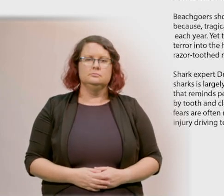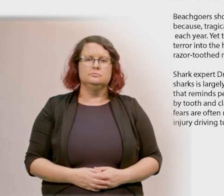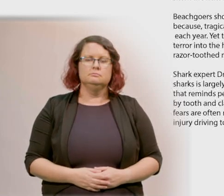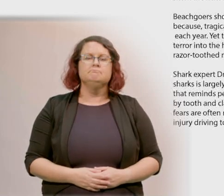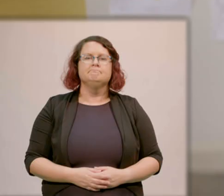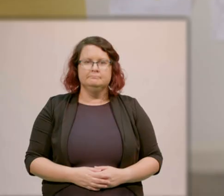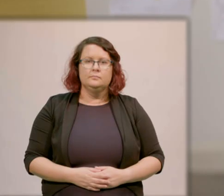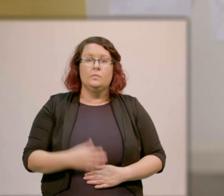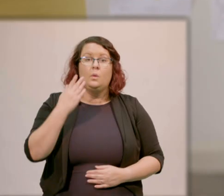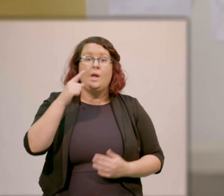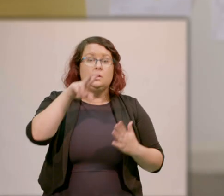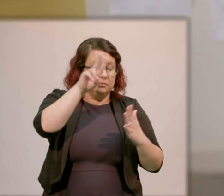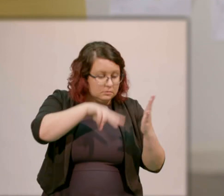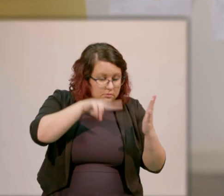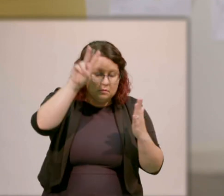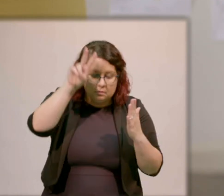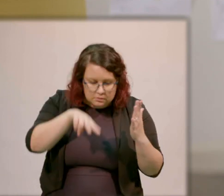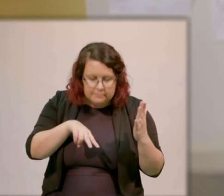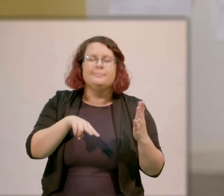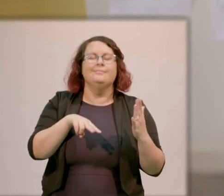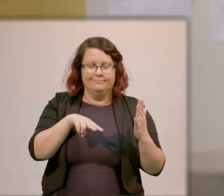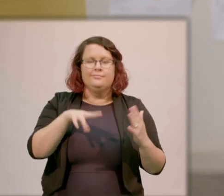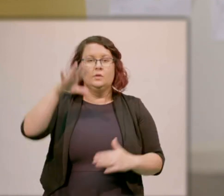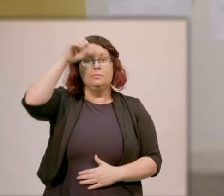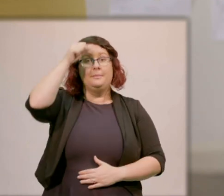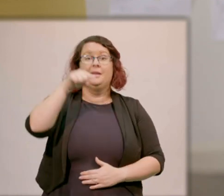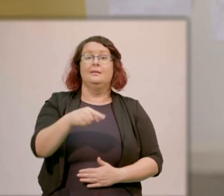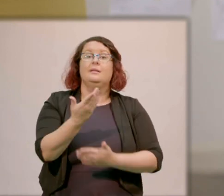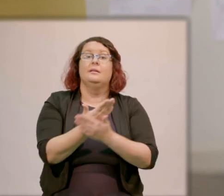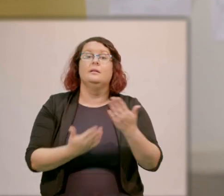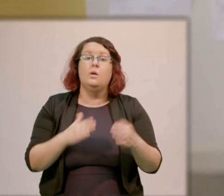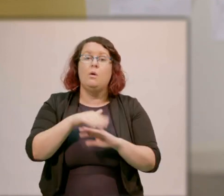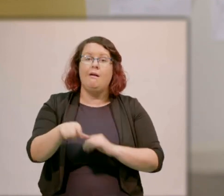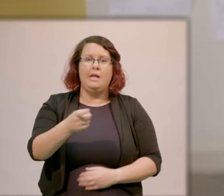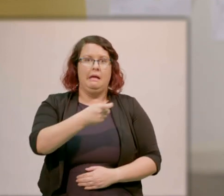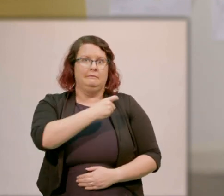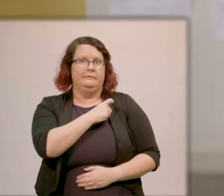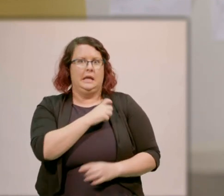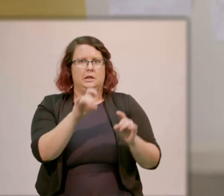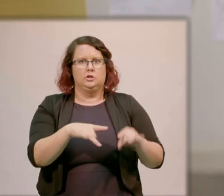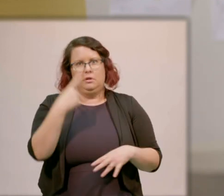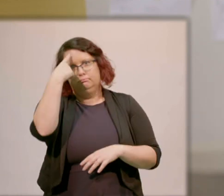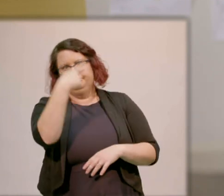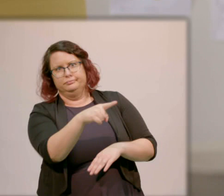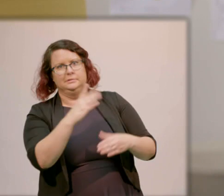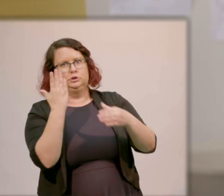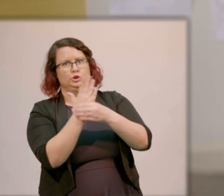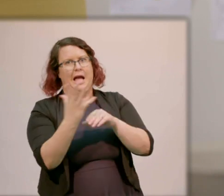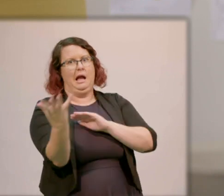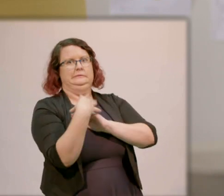From your skim of this text, you'll have remembered that this news report is about the fear Australians have about being attacked by sharks,